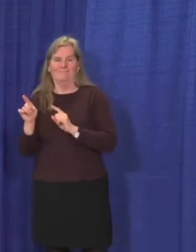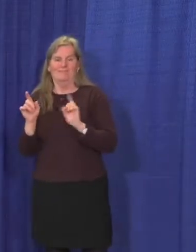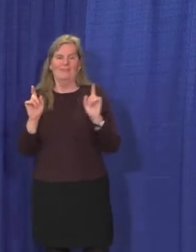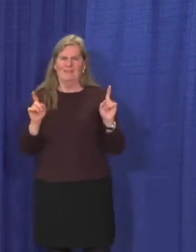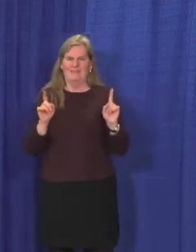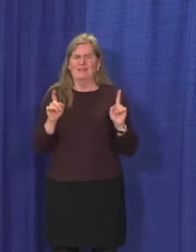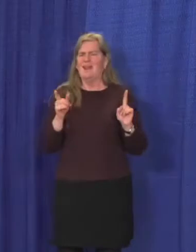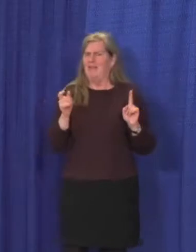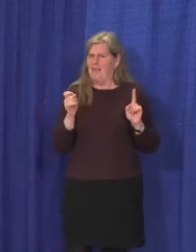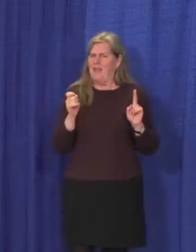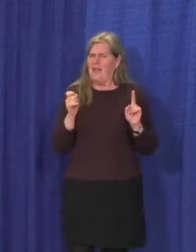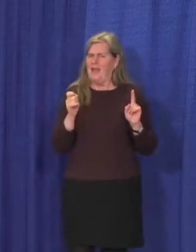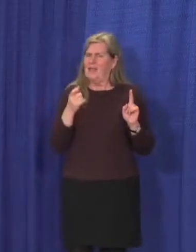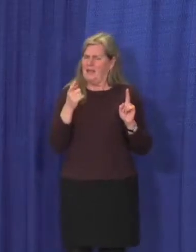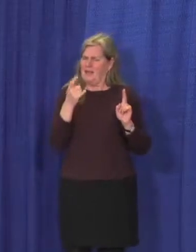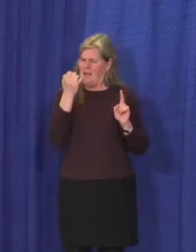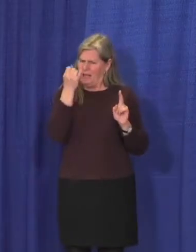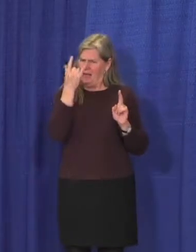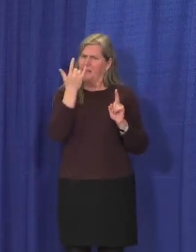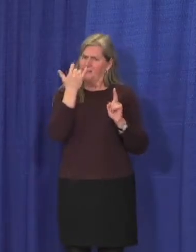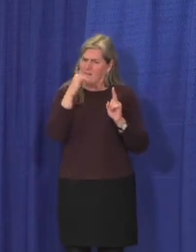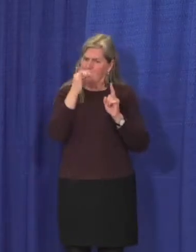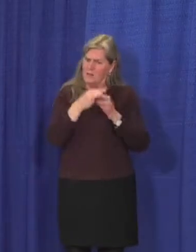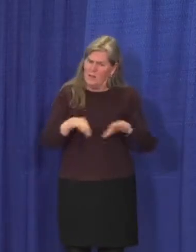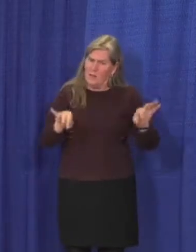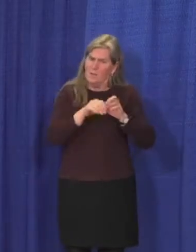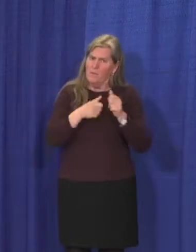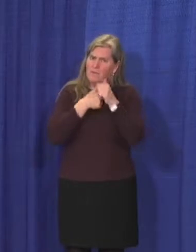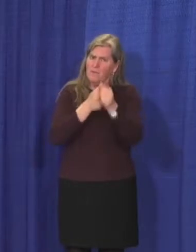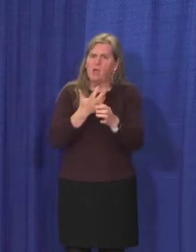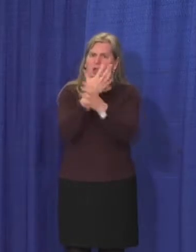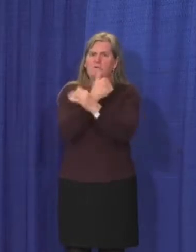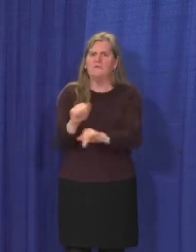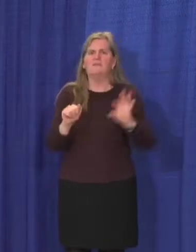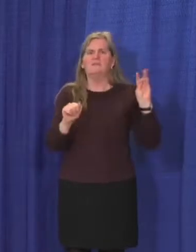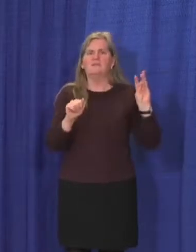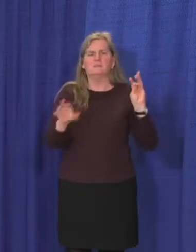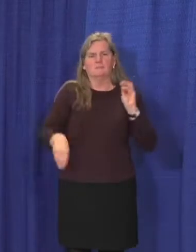people. It will be important to practice